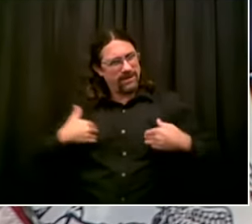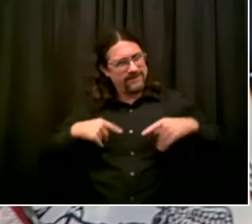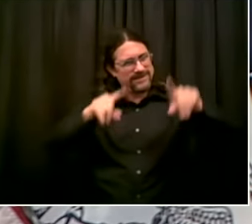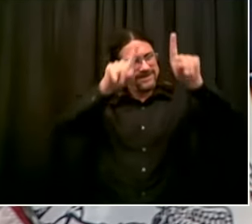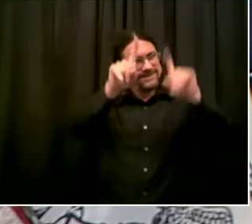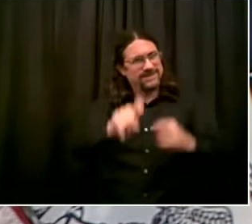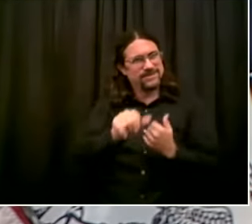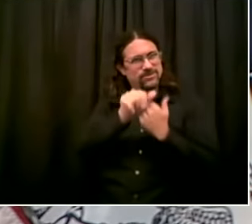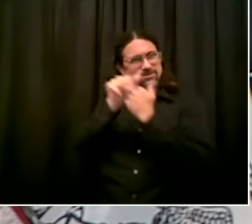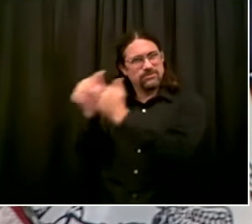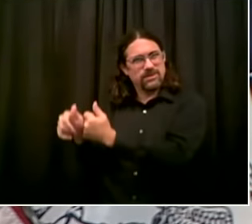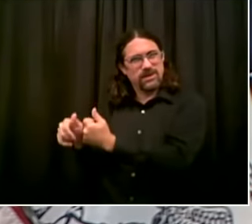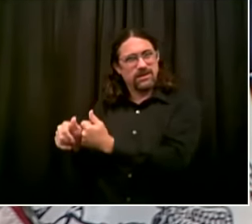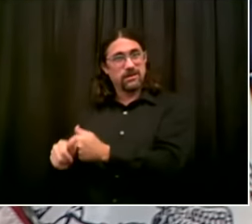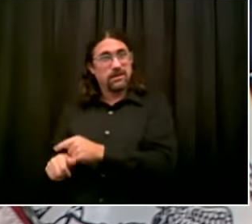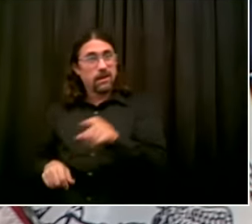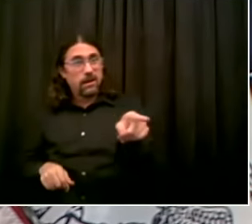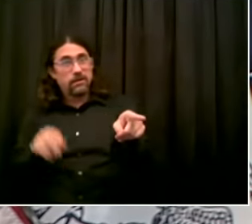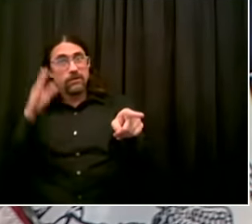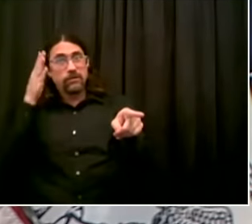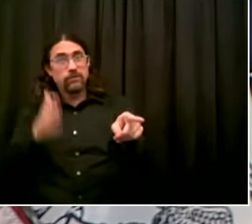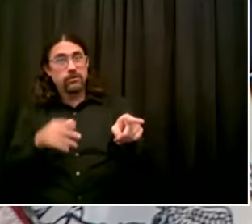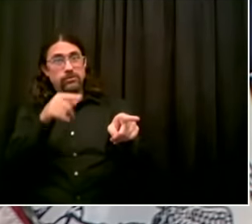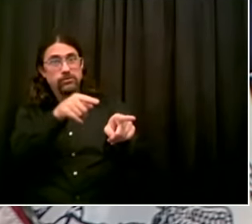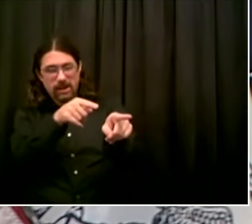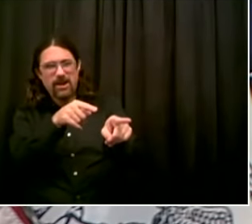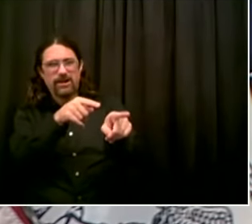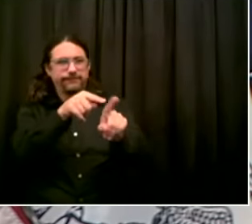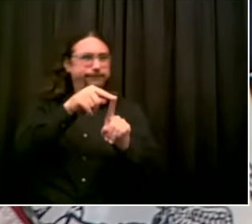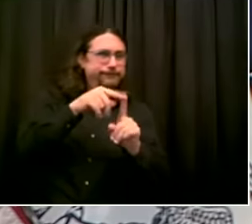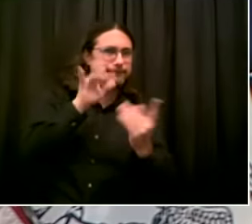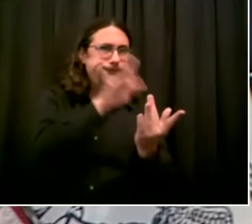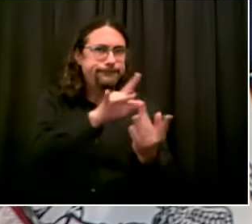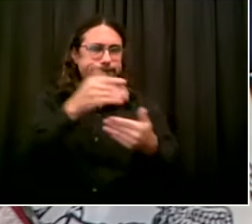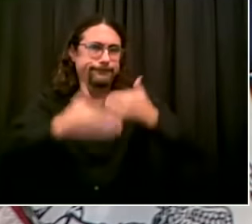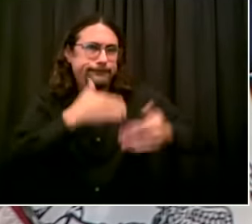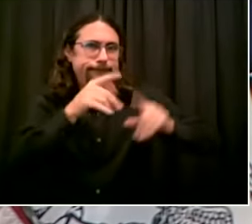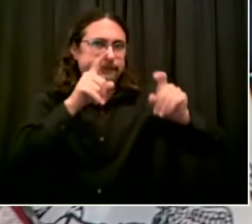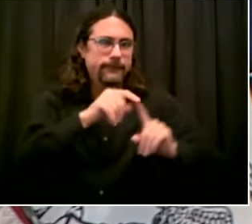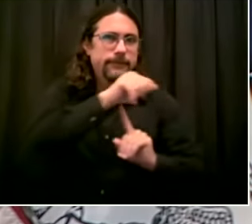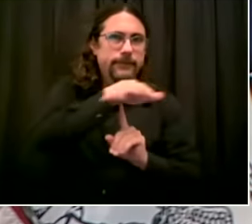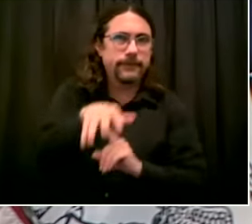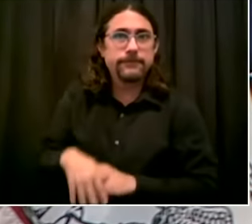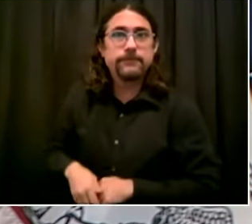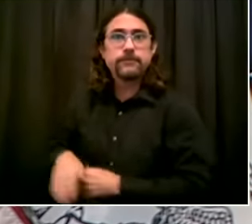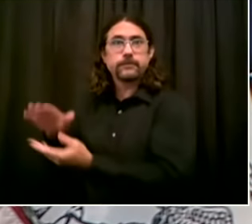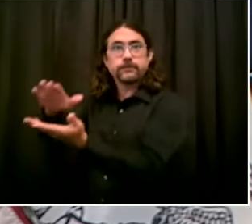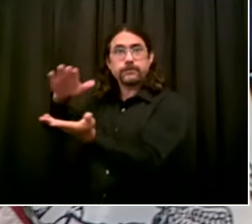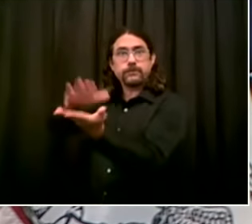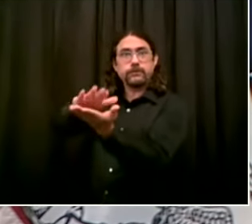THERE A MORE EXACT STANDARD FOR REOPENNIG. ALSO, SOME COMMUNICATES ARE NOT SEEING A